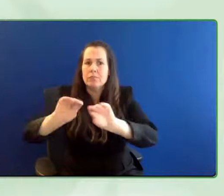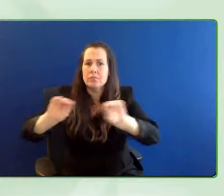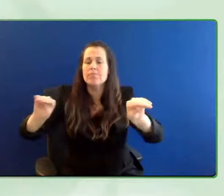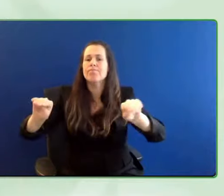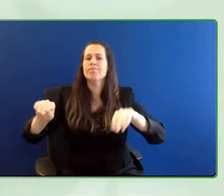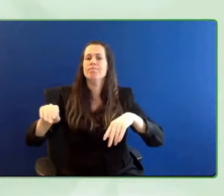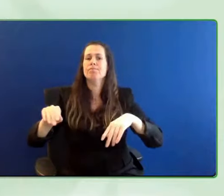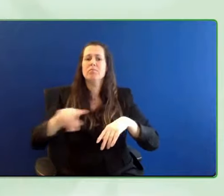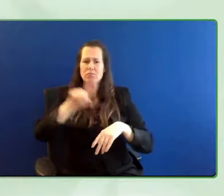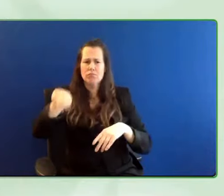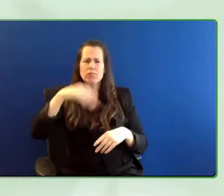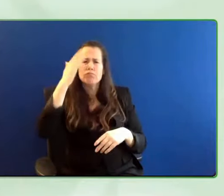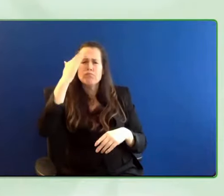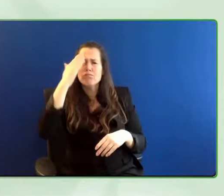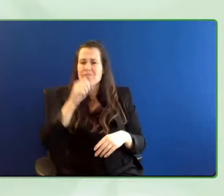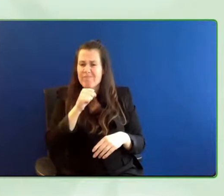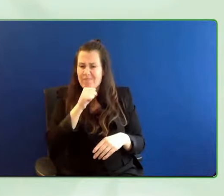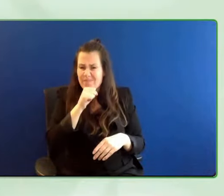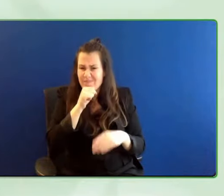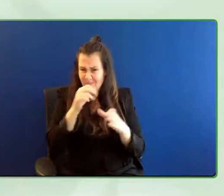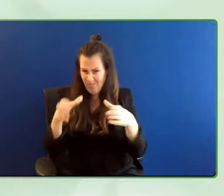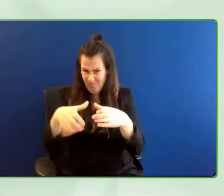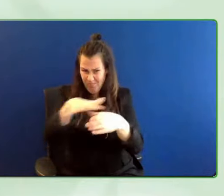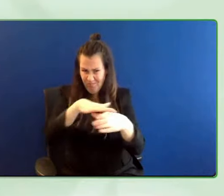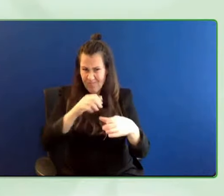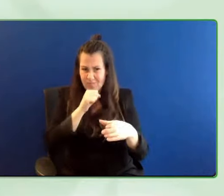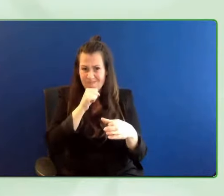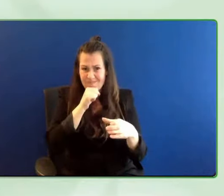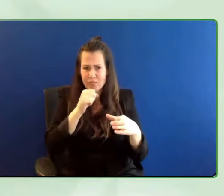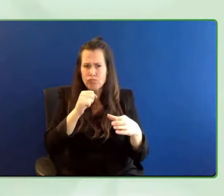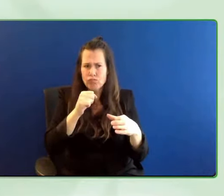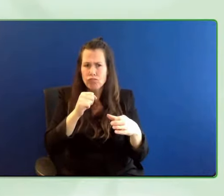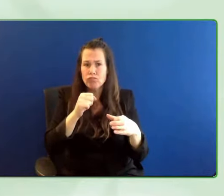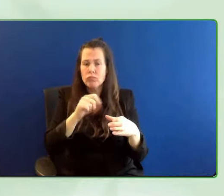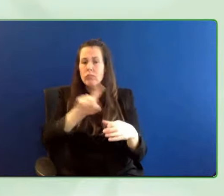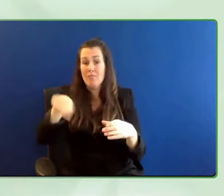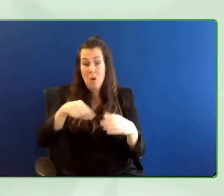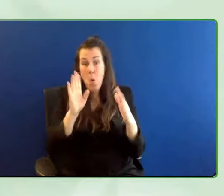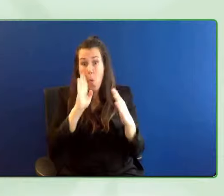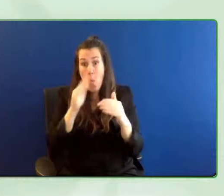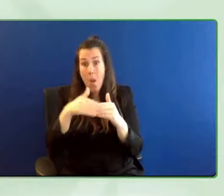In that validation you are allowing people to potentially have a career as a caregiver